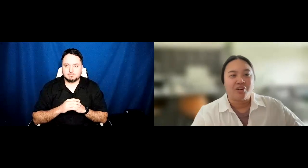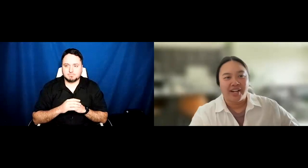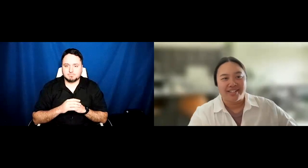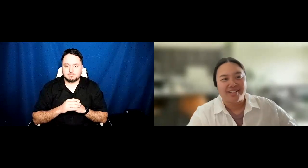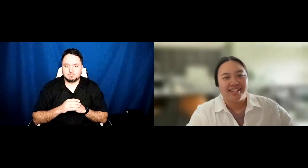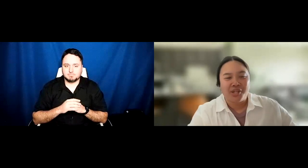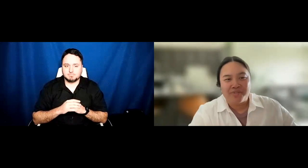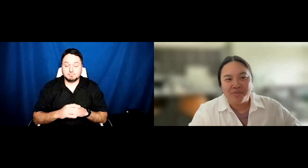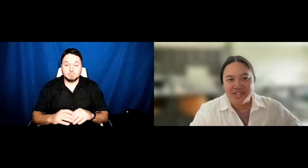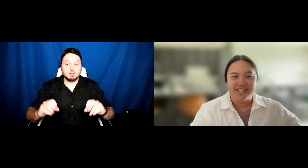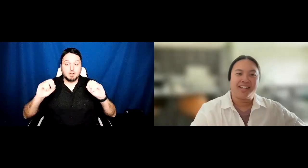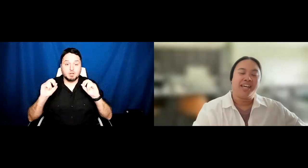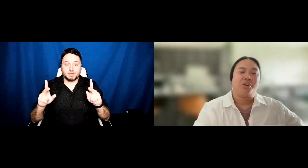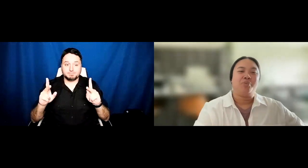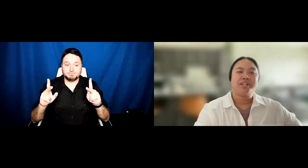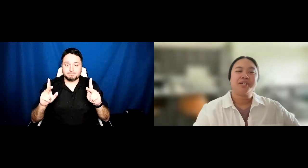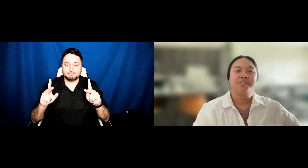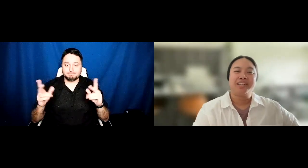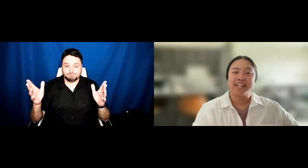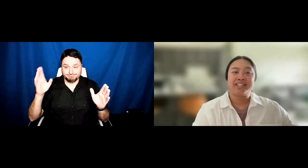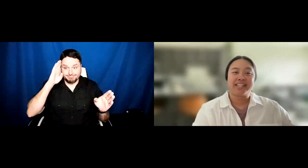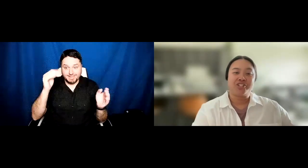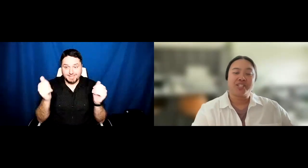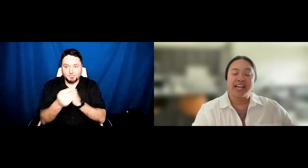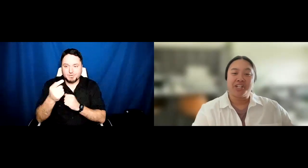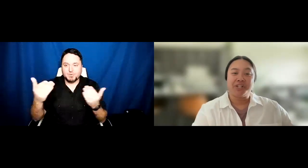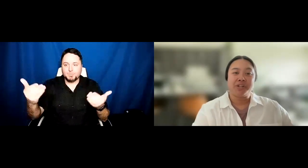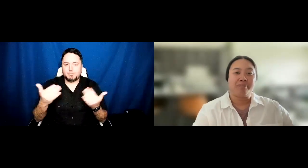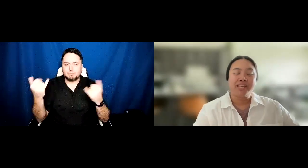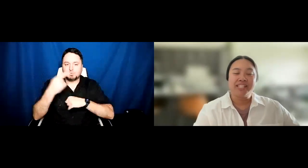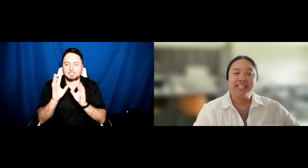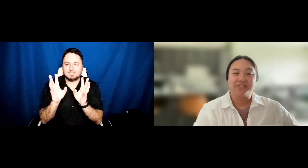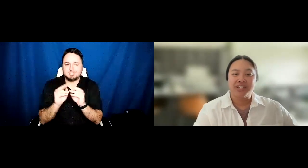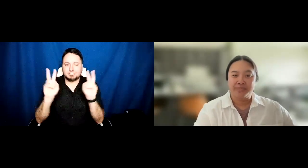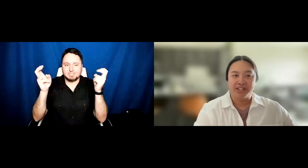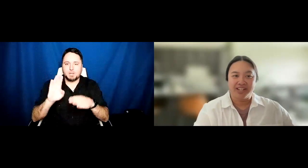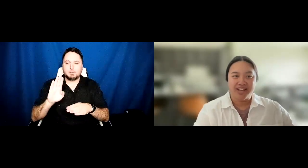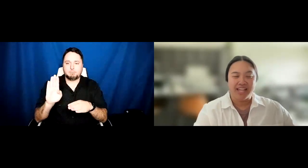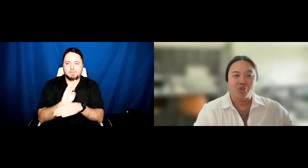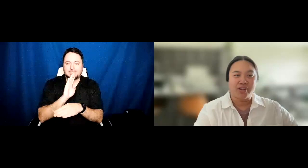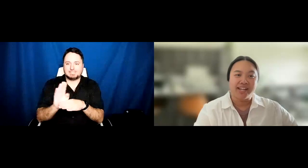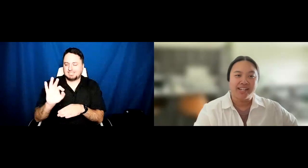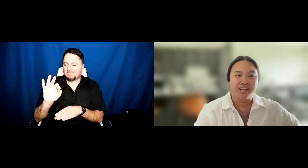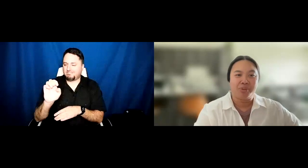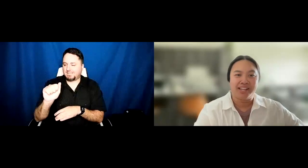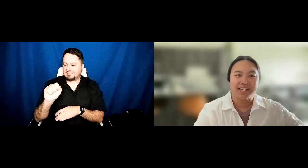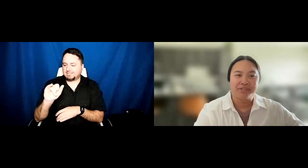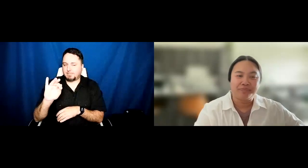All right. Hello everyone. Welcome to today's session titled Business Feasibility and Creating a Plan.